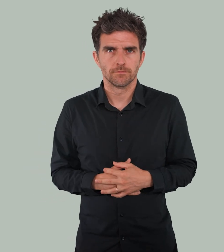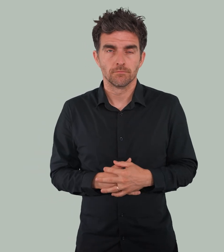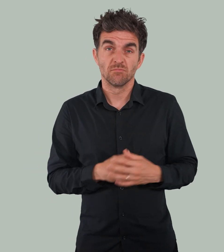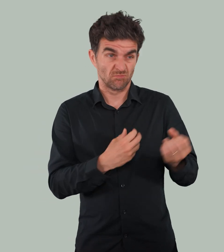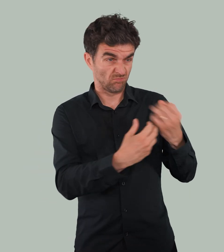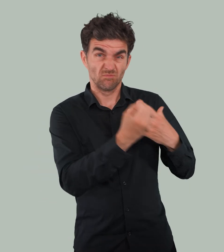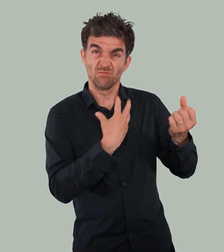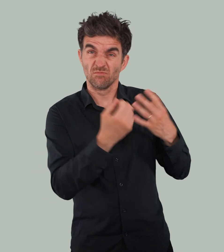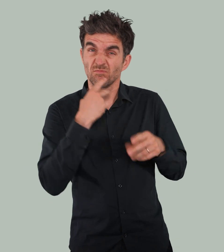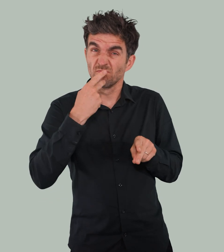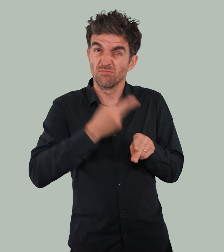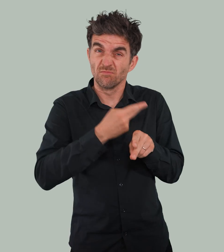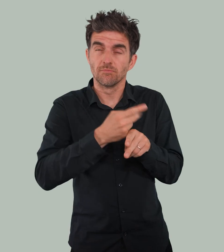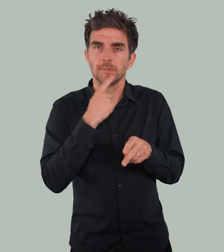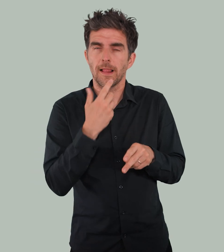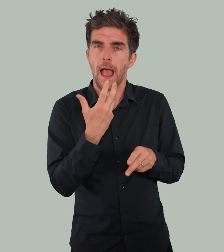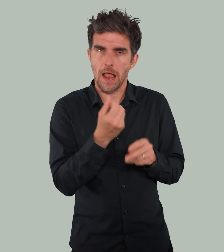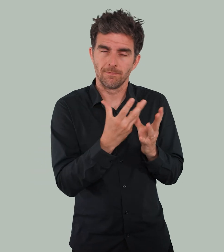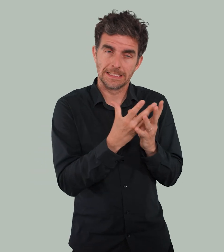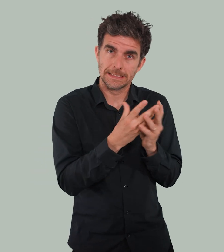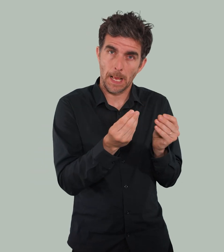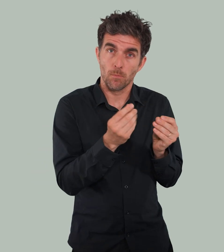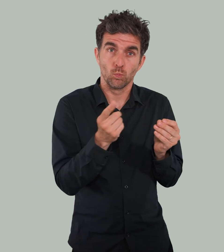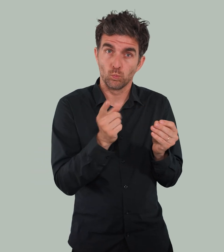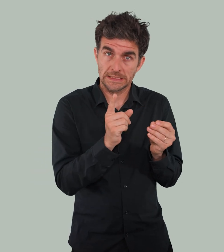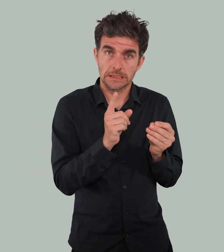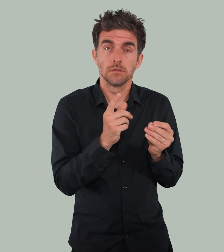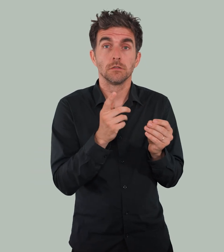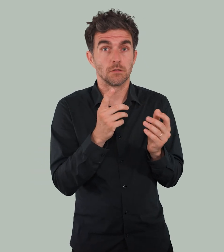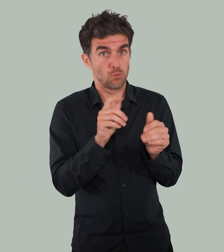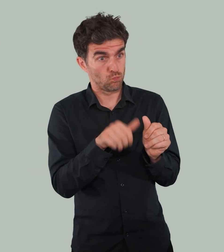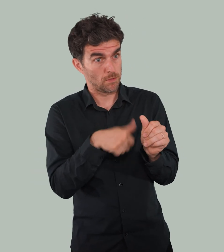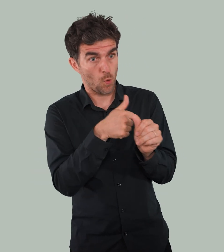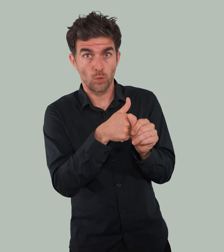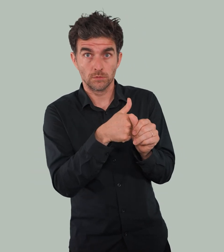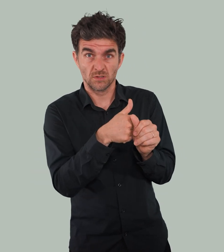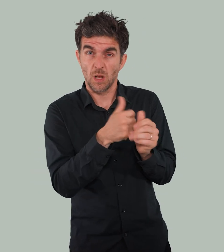38. Respondents frequently said that there is a gap between the level of support